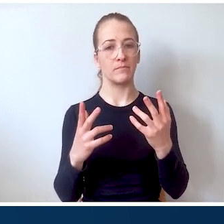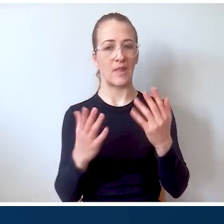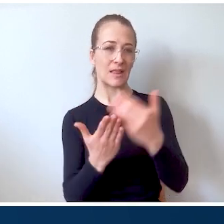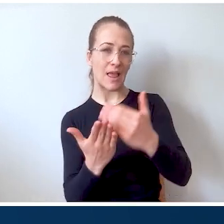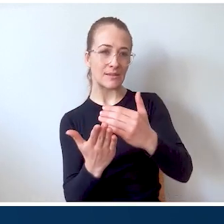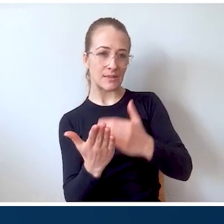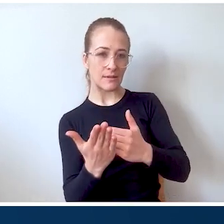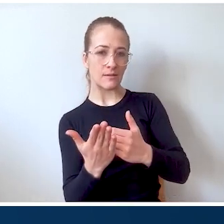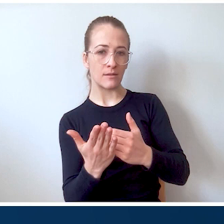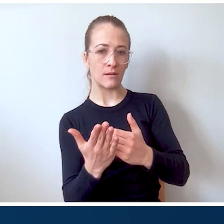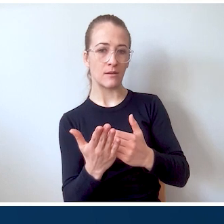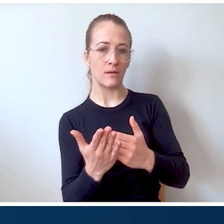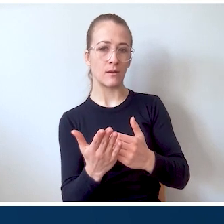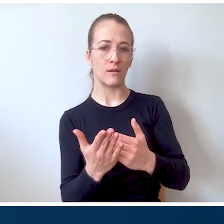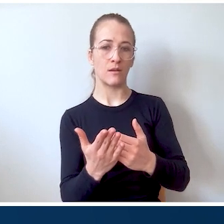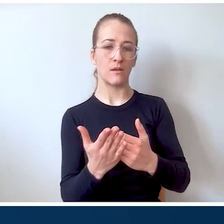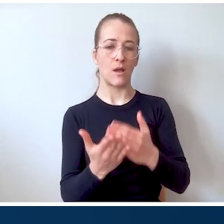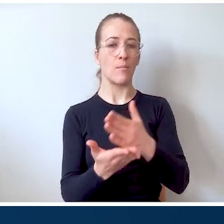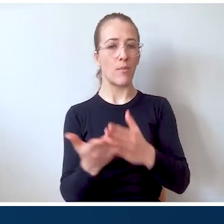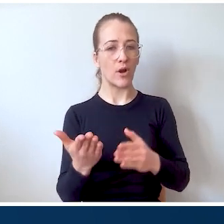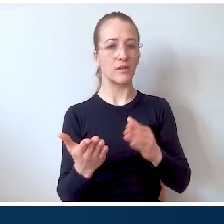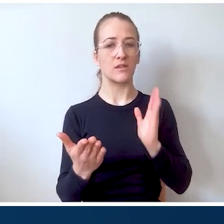takeaway that there are parts of our lives